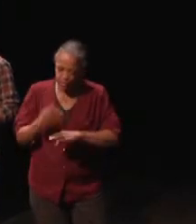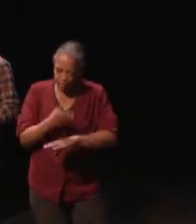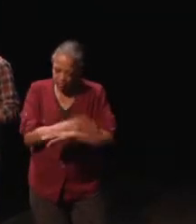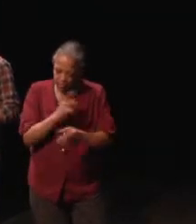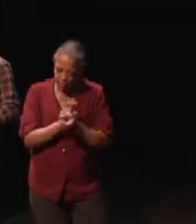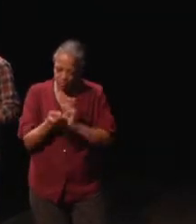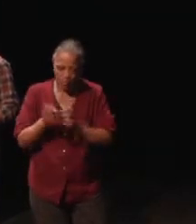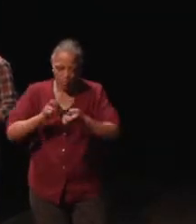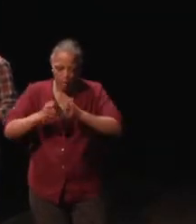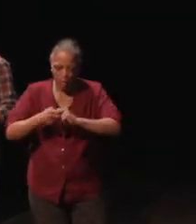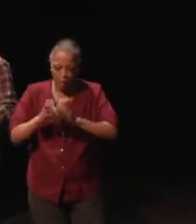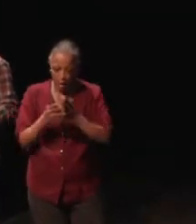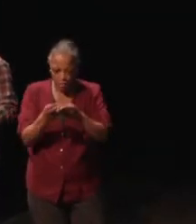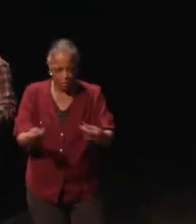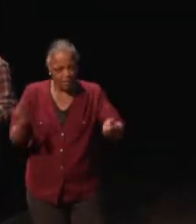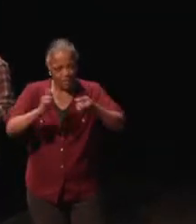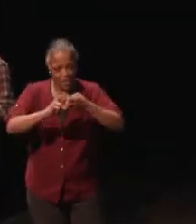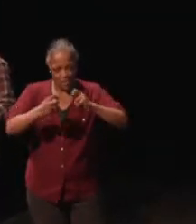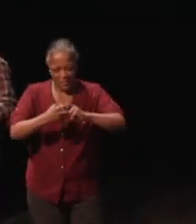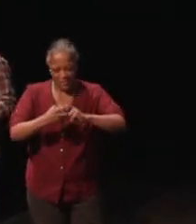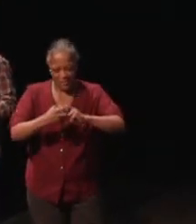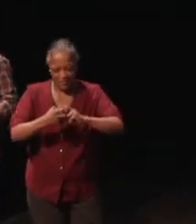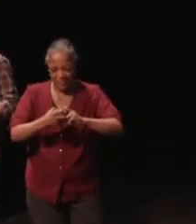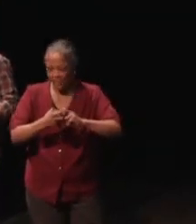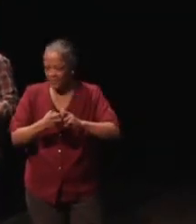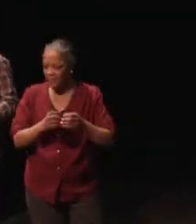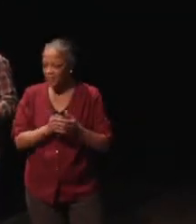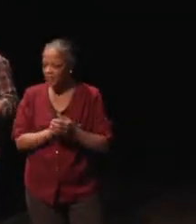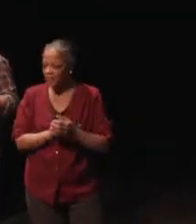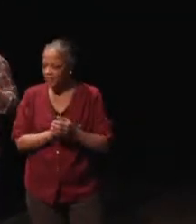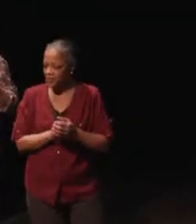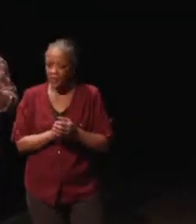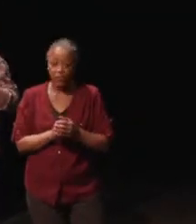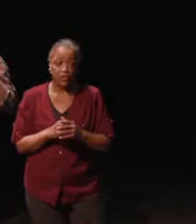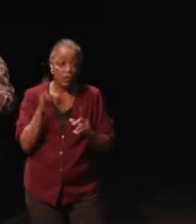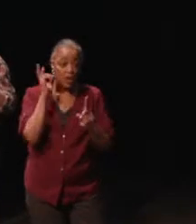or finding a solution for it.